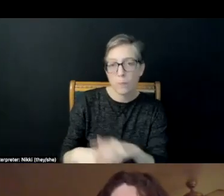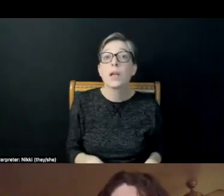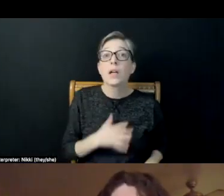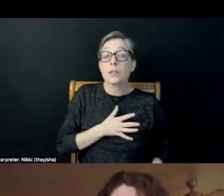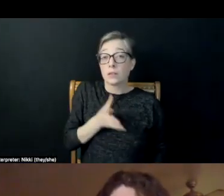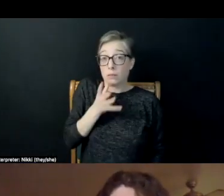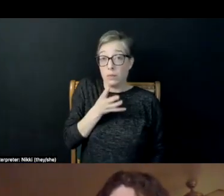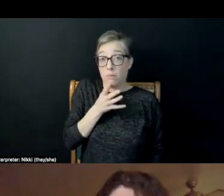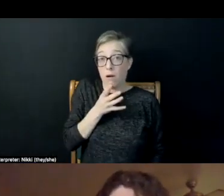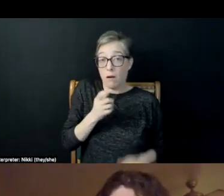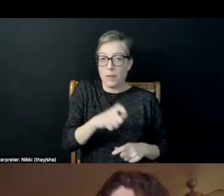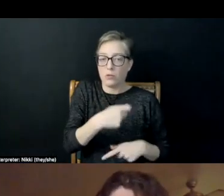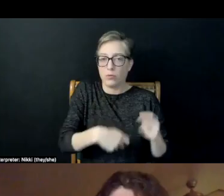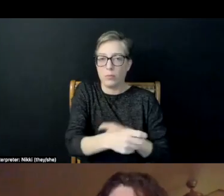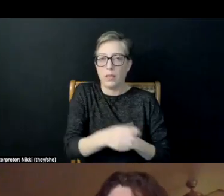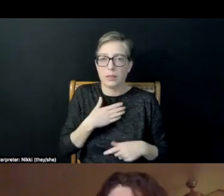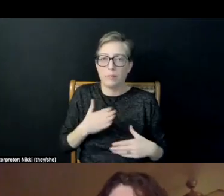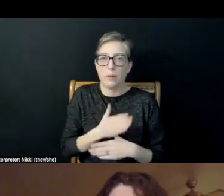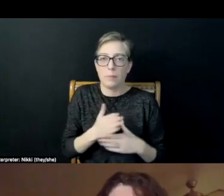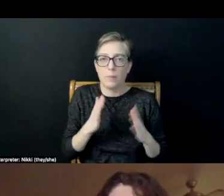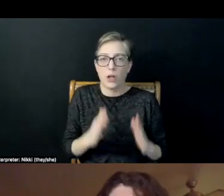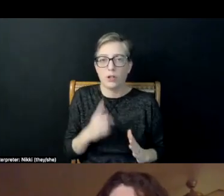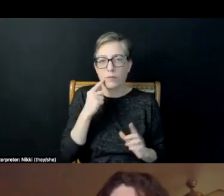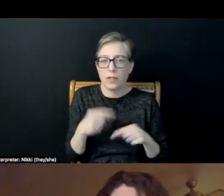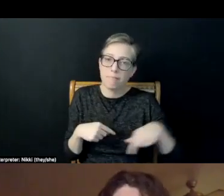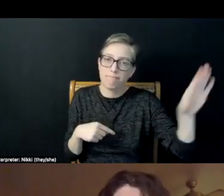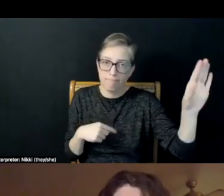back to work in our hometown a couple of hours from the NICU.